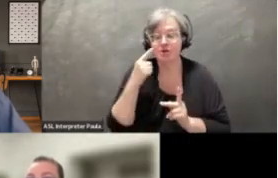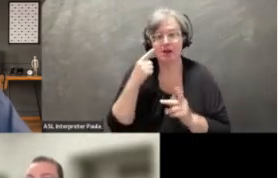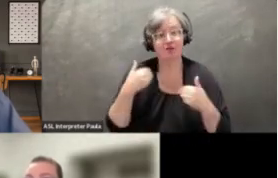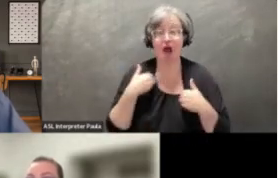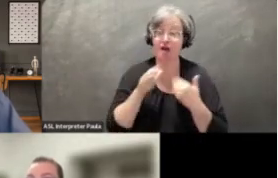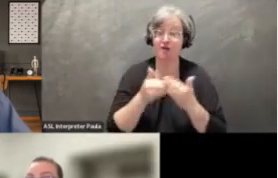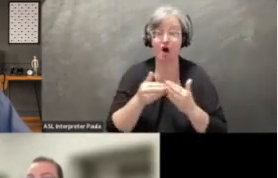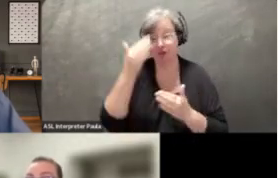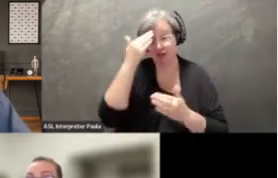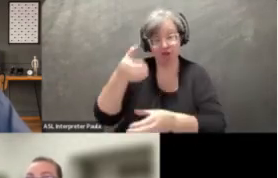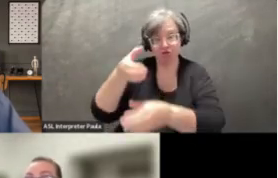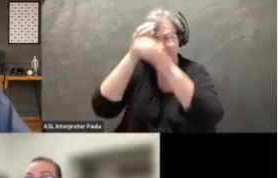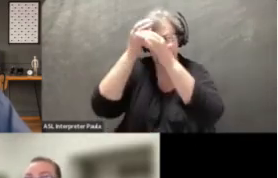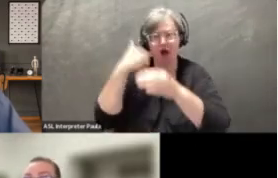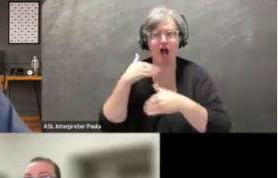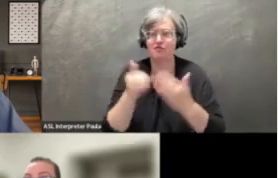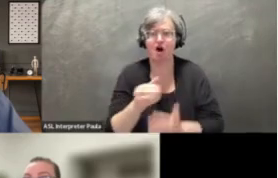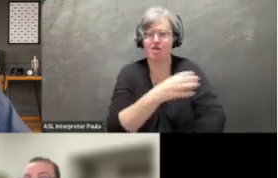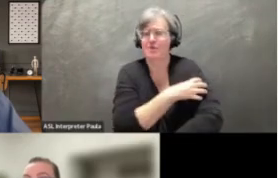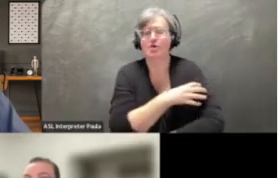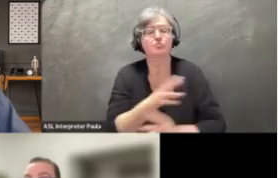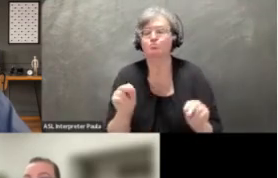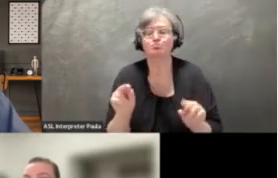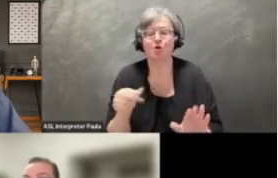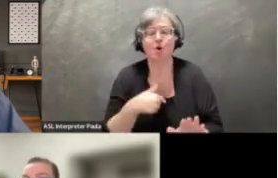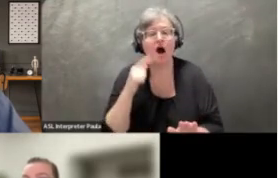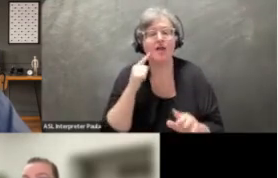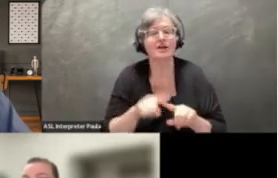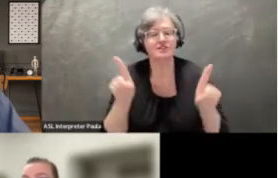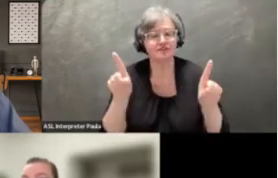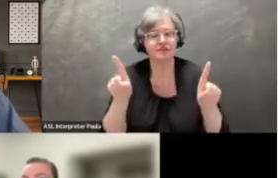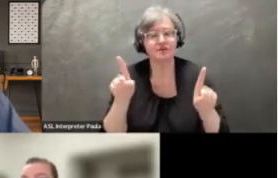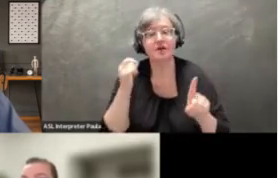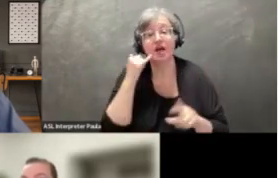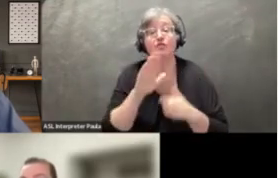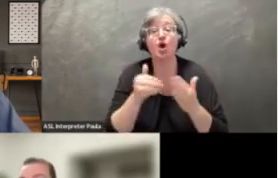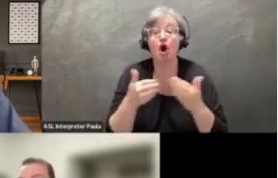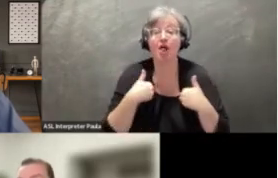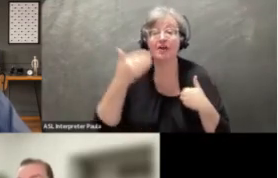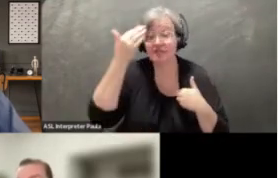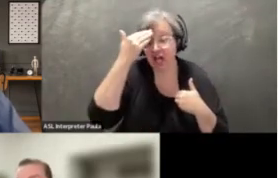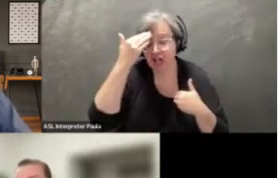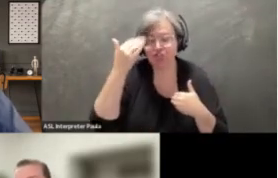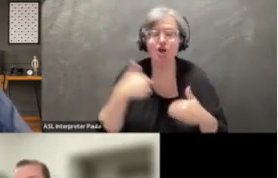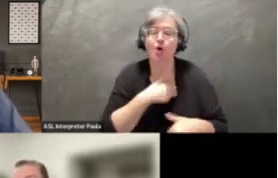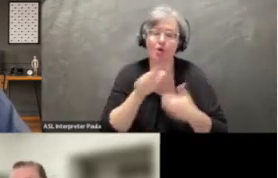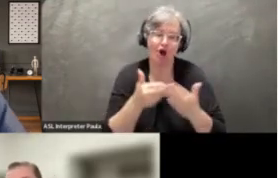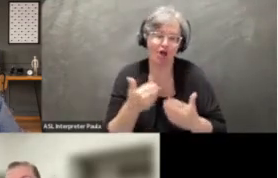I tend to look at it a little differently if, if we all have the knowledge, we all have the power. So let's think about how we can do that. And so as we're